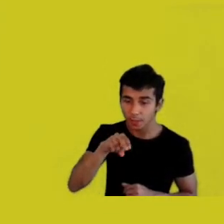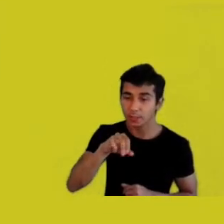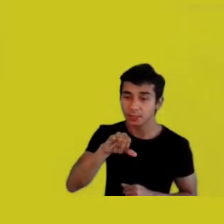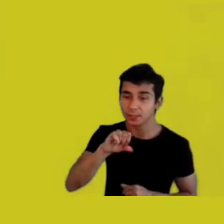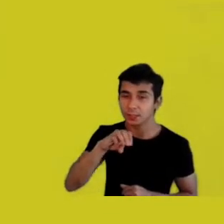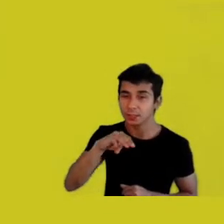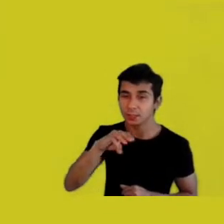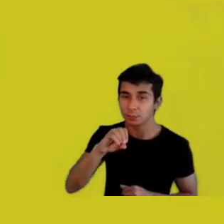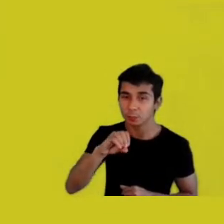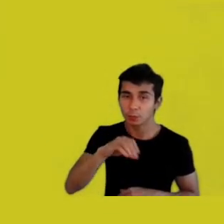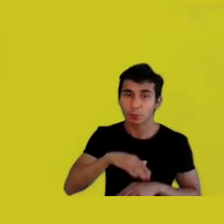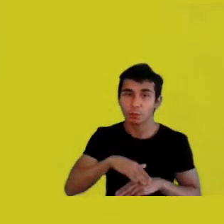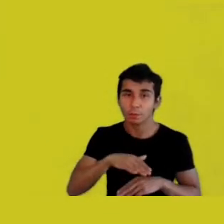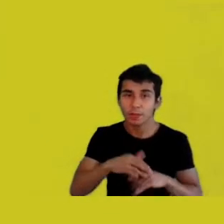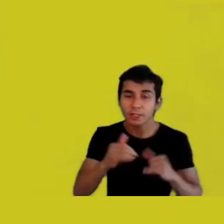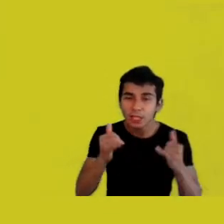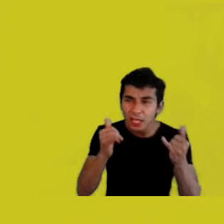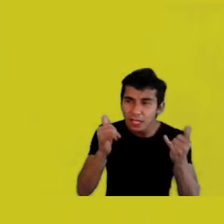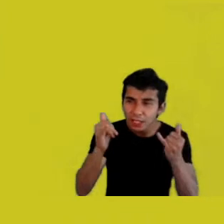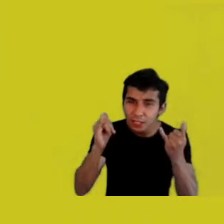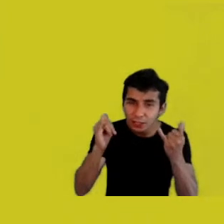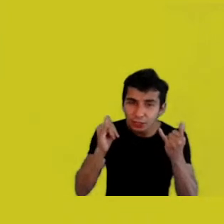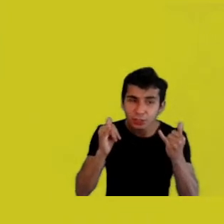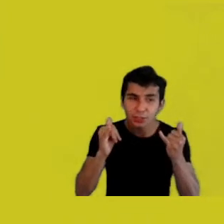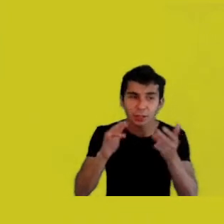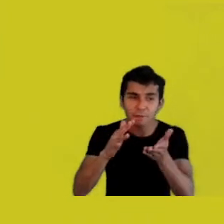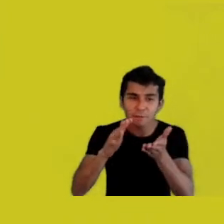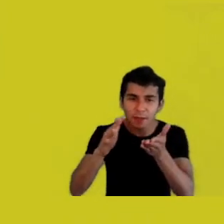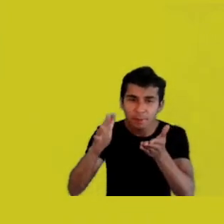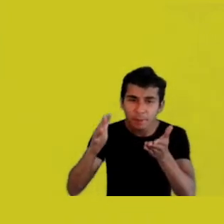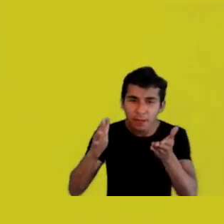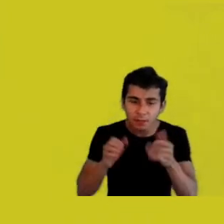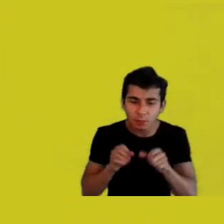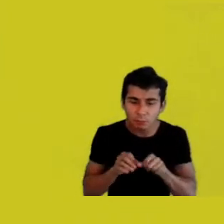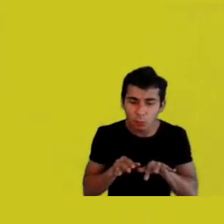It’s as if they allied to the chaos